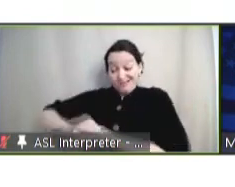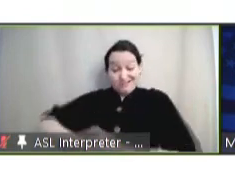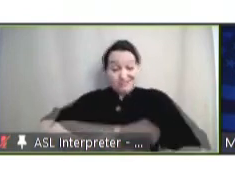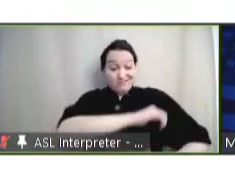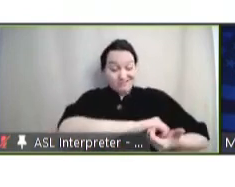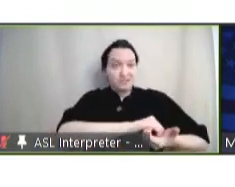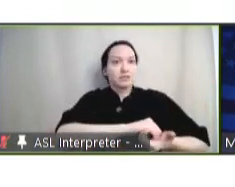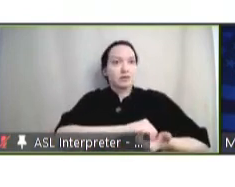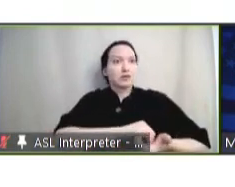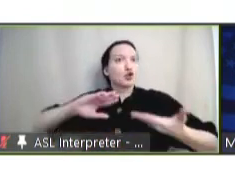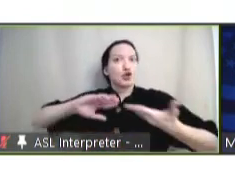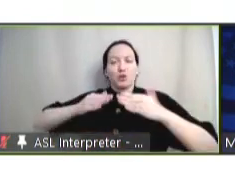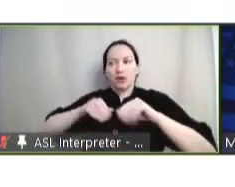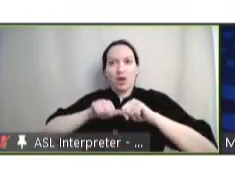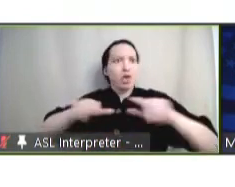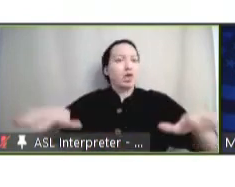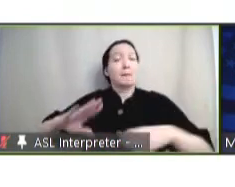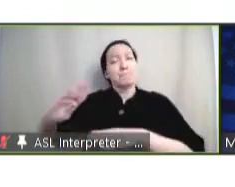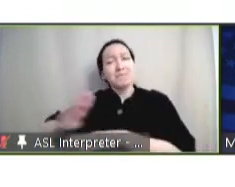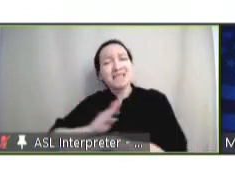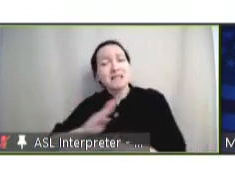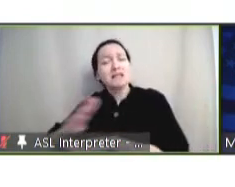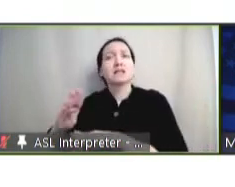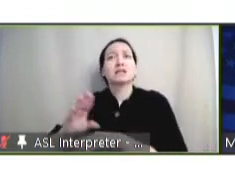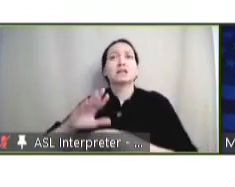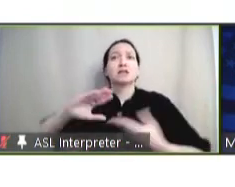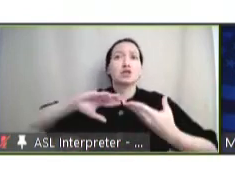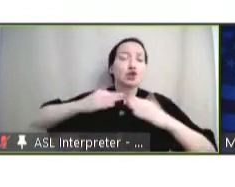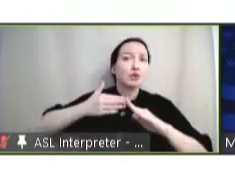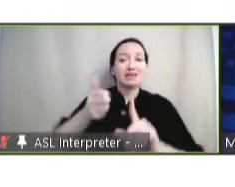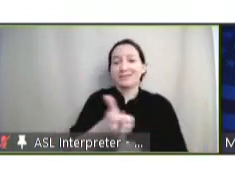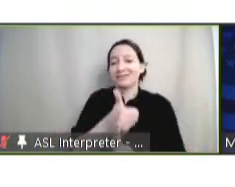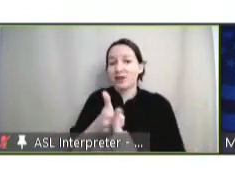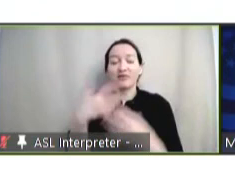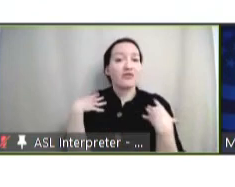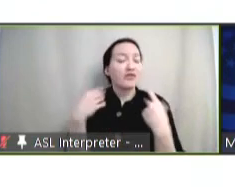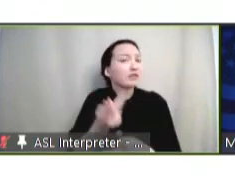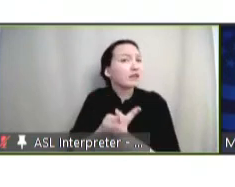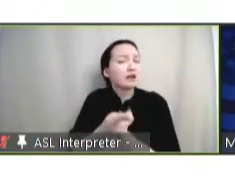communities between business community itself in health care, I think it is really important